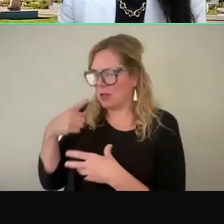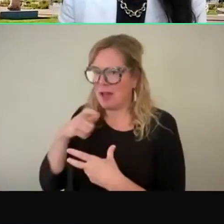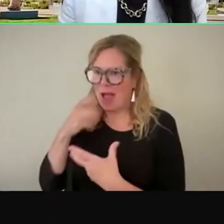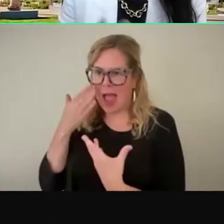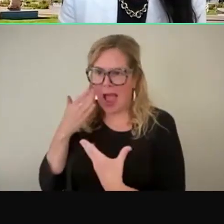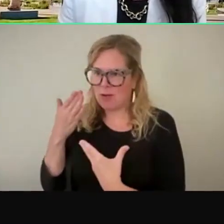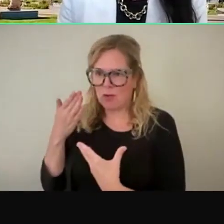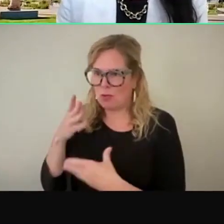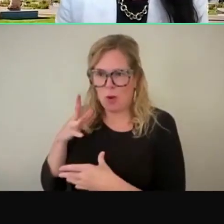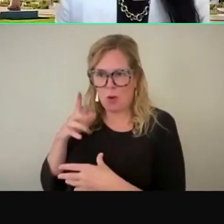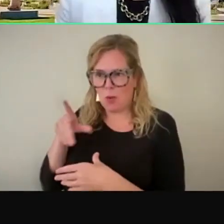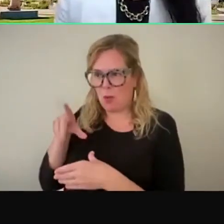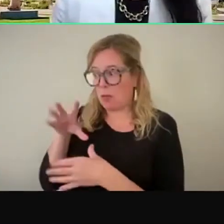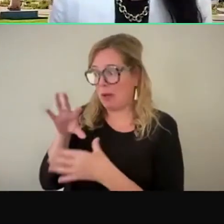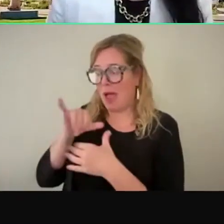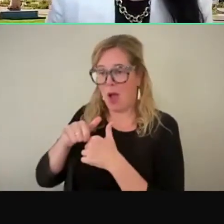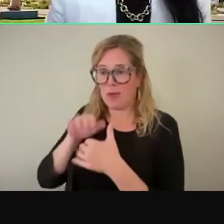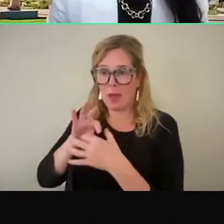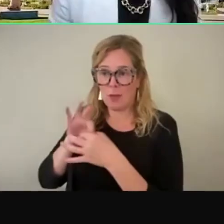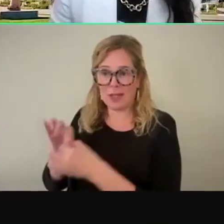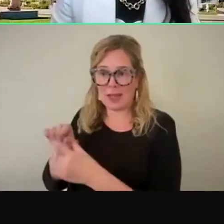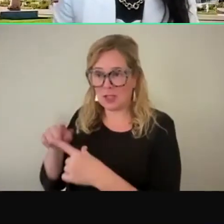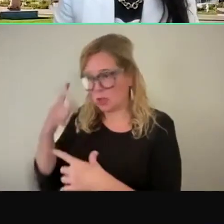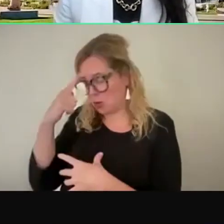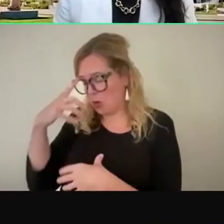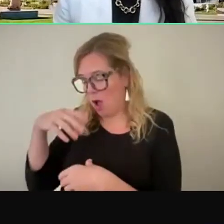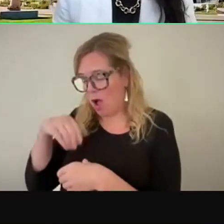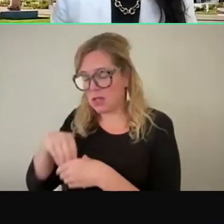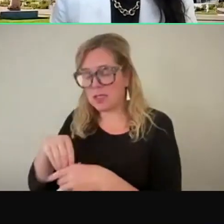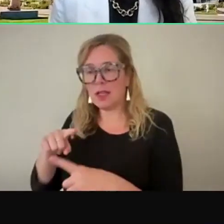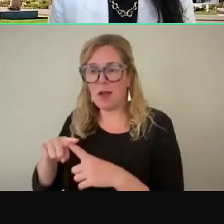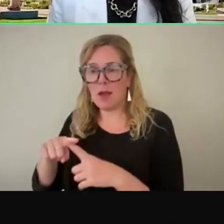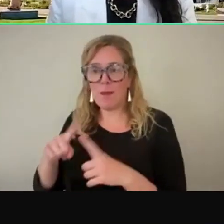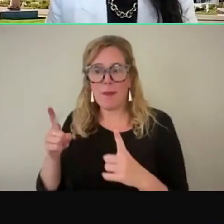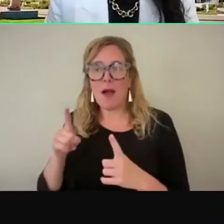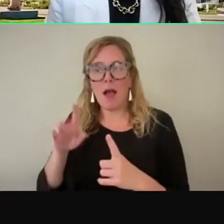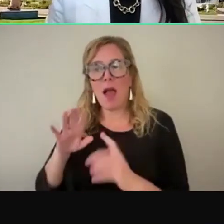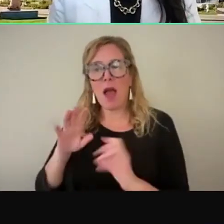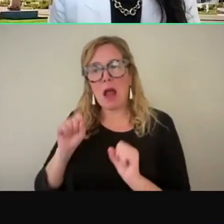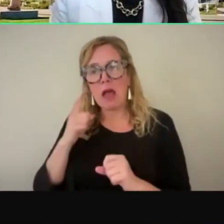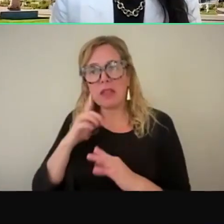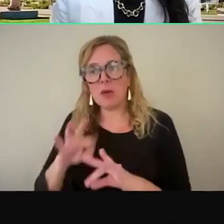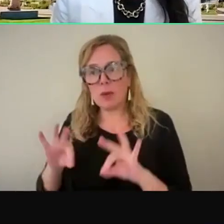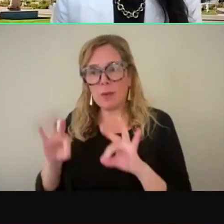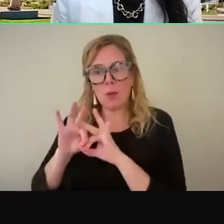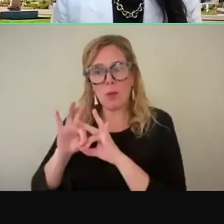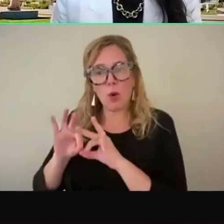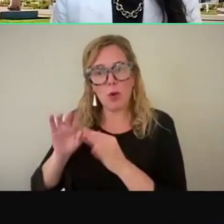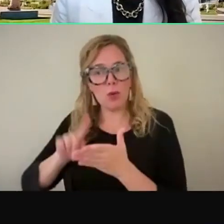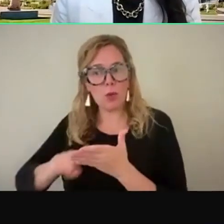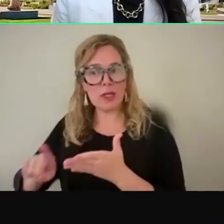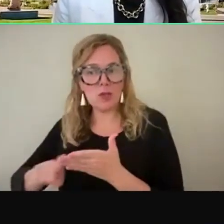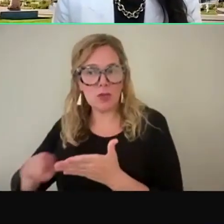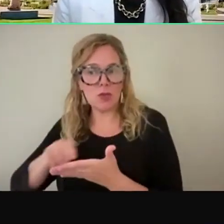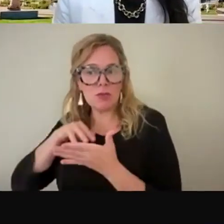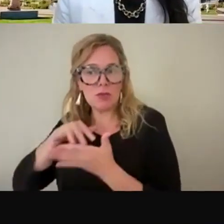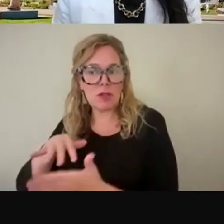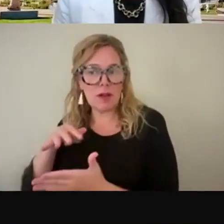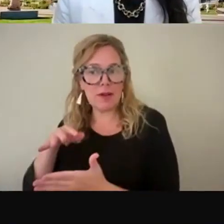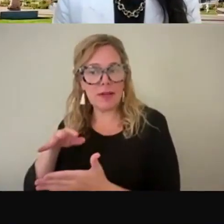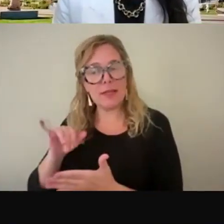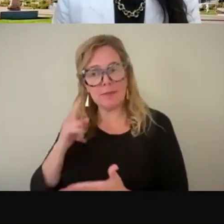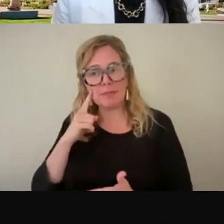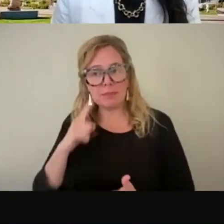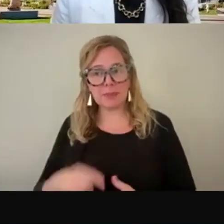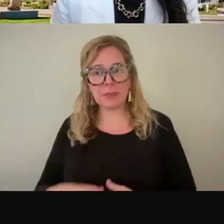may be worth looking into with a research study. >> Sowmya Iyer: Thank you, very good information.